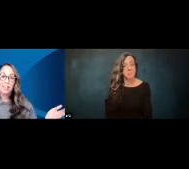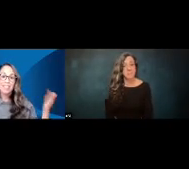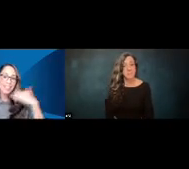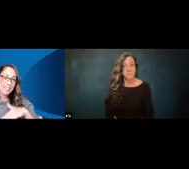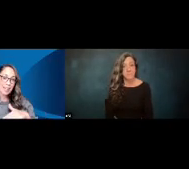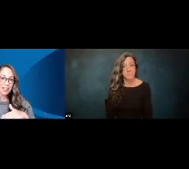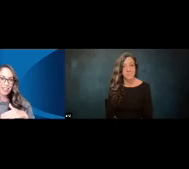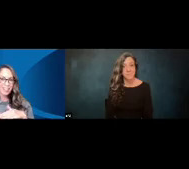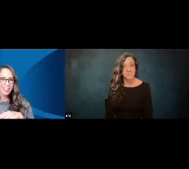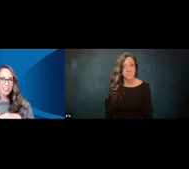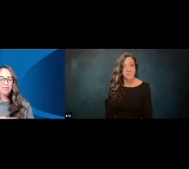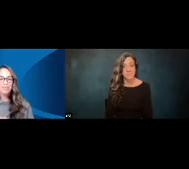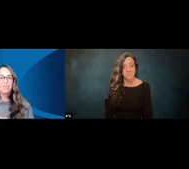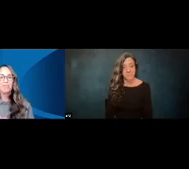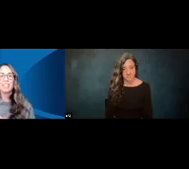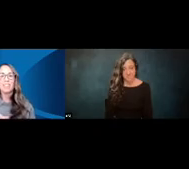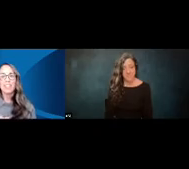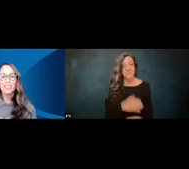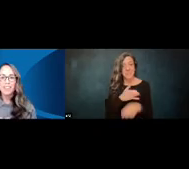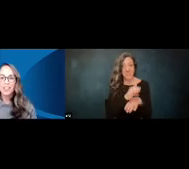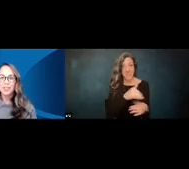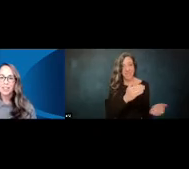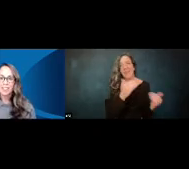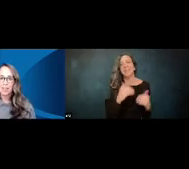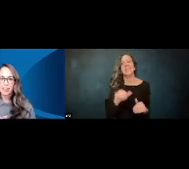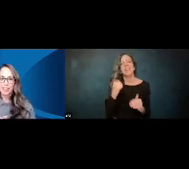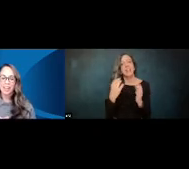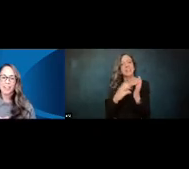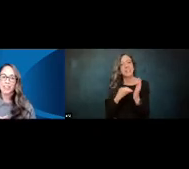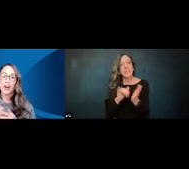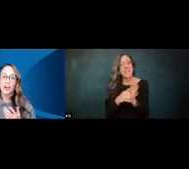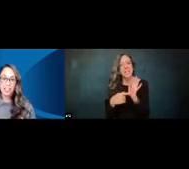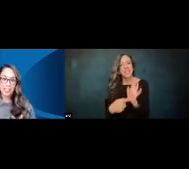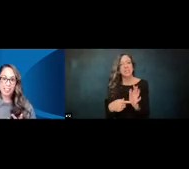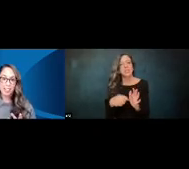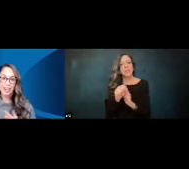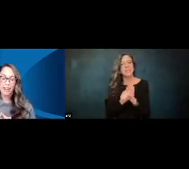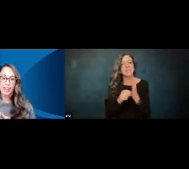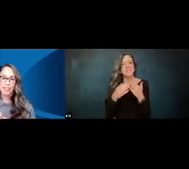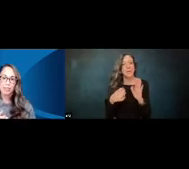Following the data snapshot section is a section that shows the statewide indicator targets and how